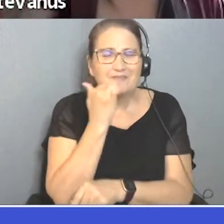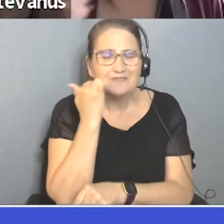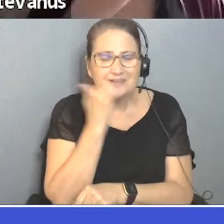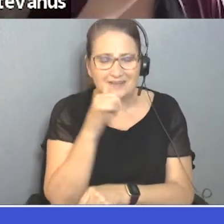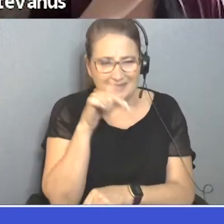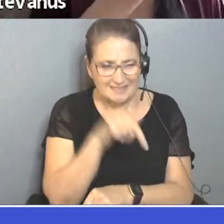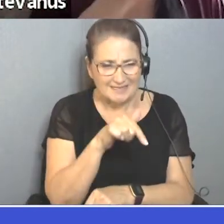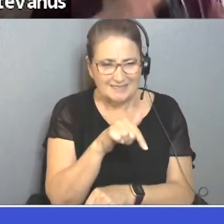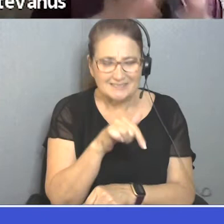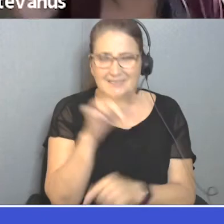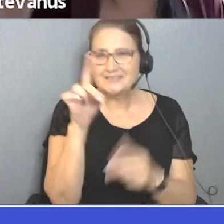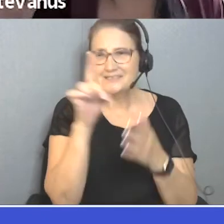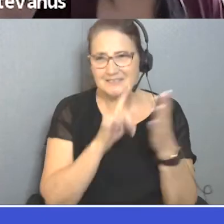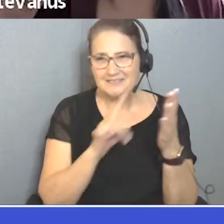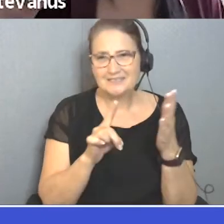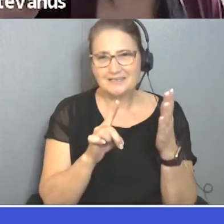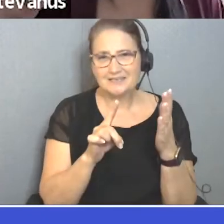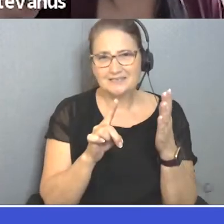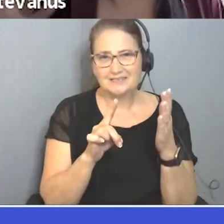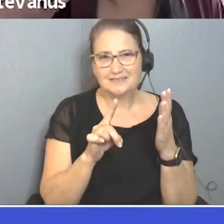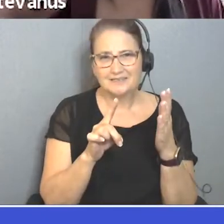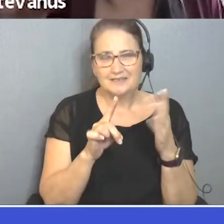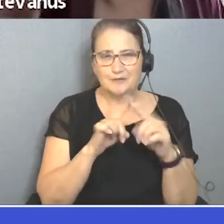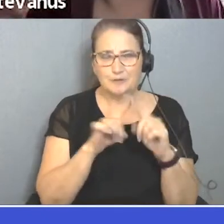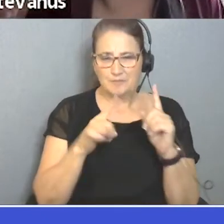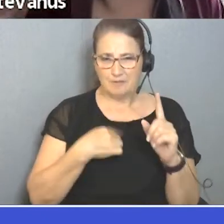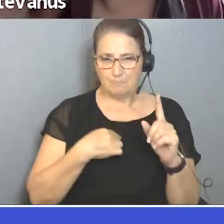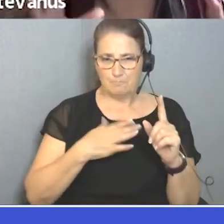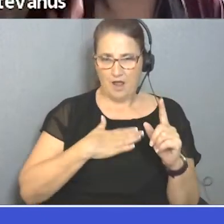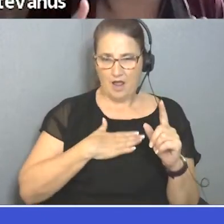that are clearly designed. But I believe that design